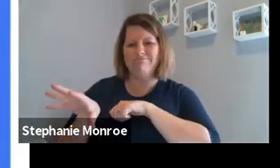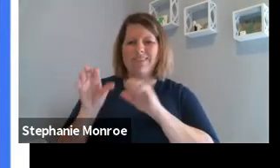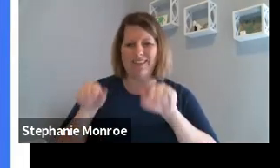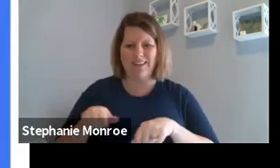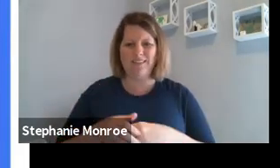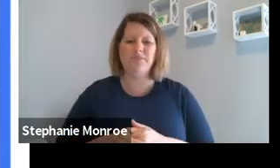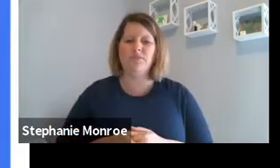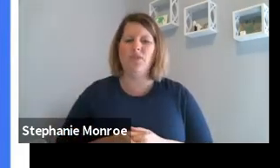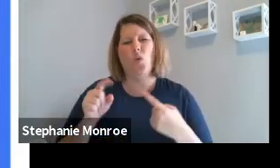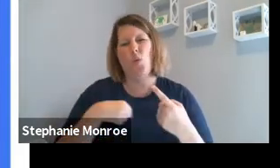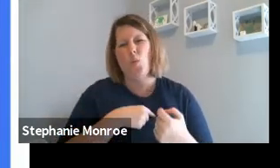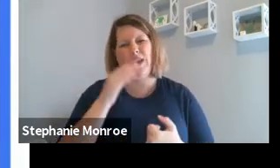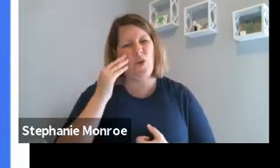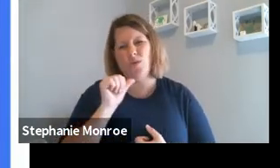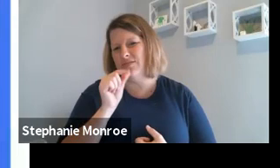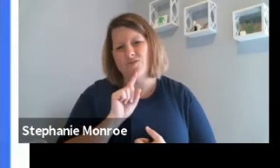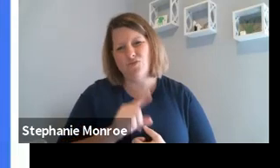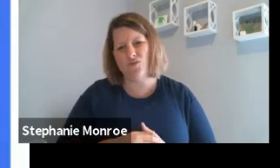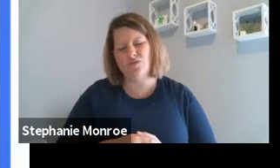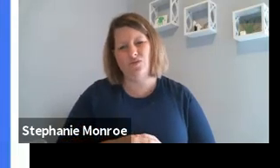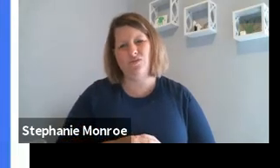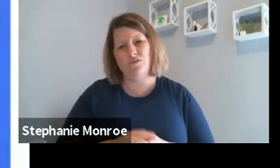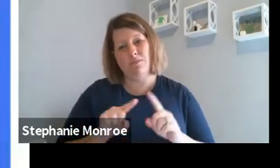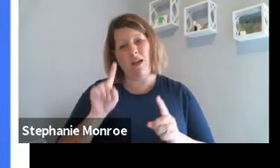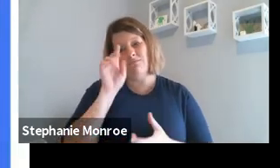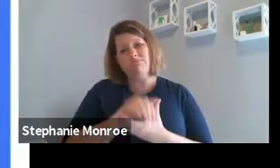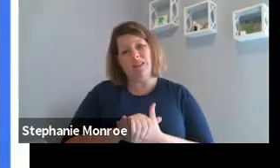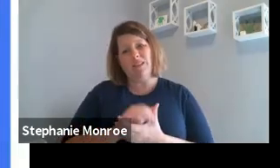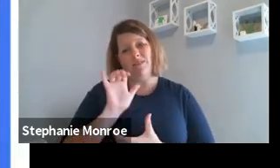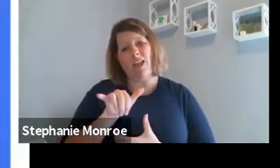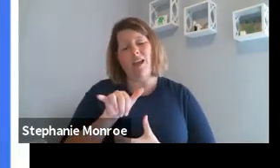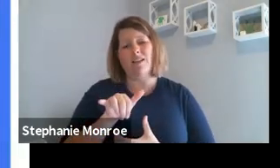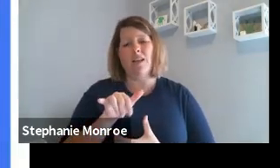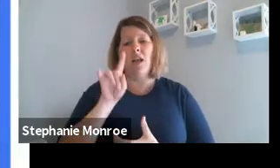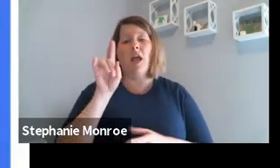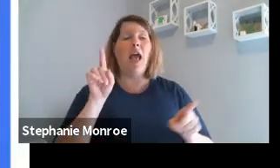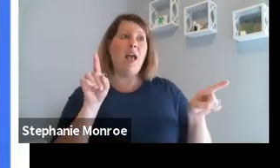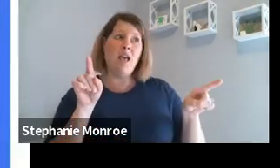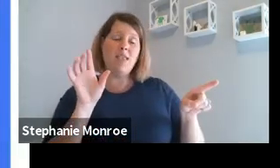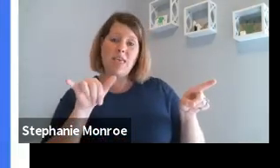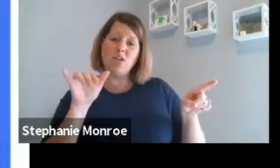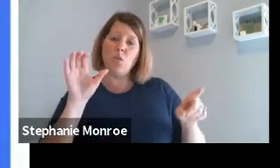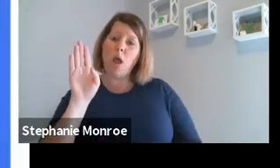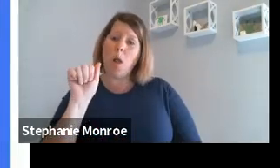when we know that that's not the case, But that is what they believe, and that is what the batterers would want the victim to believe.